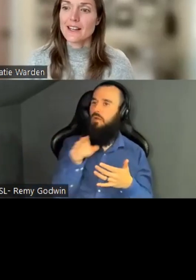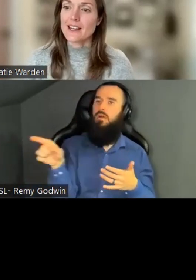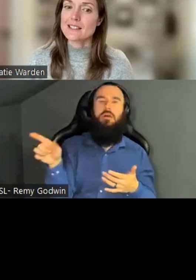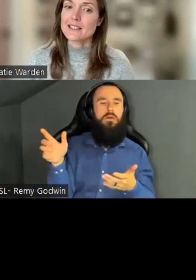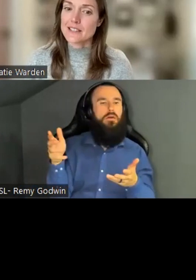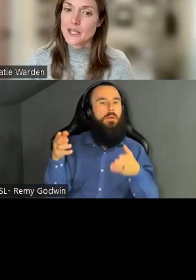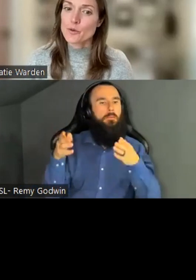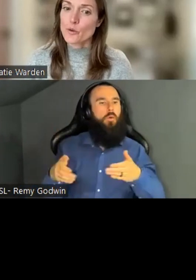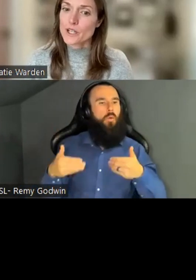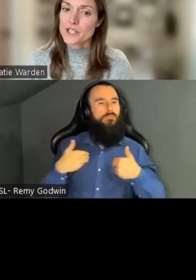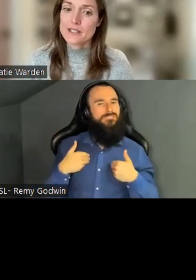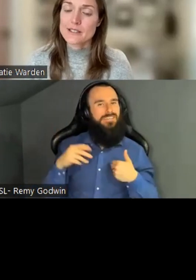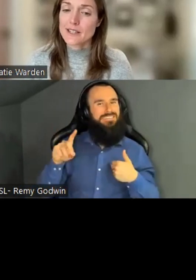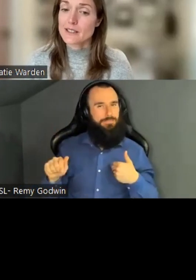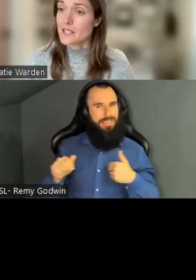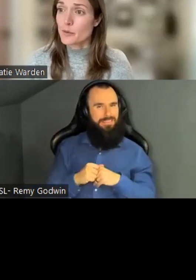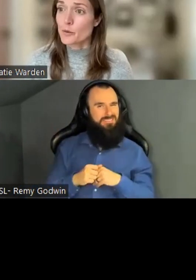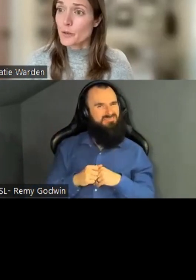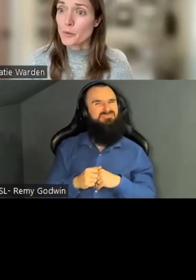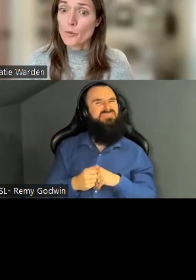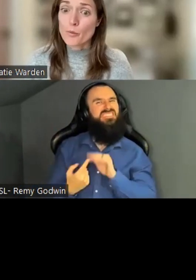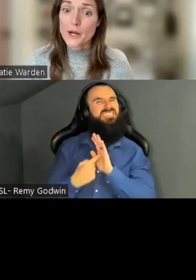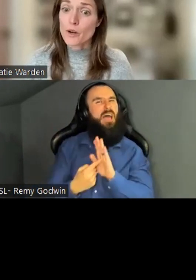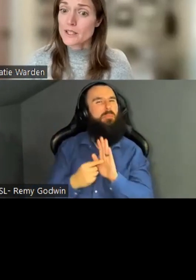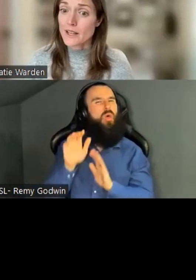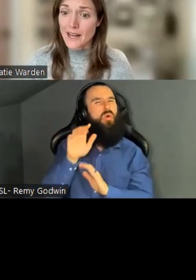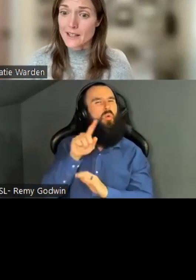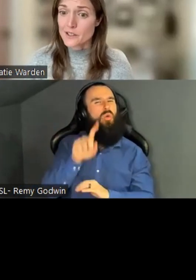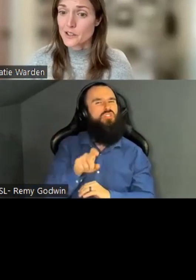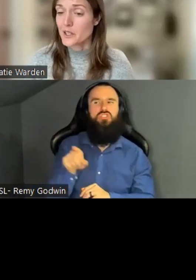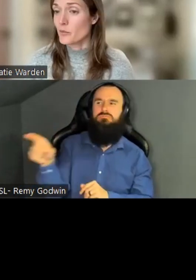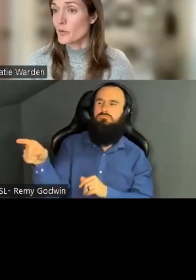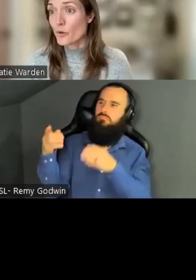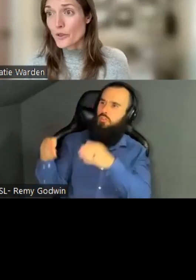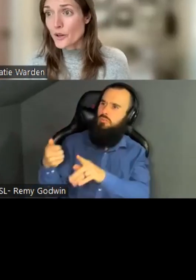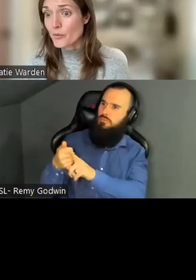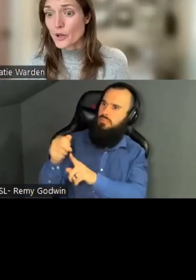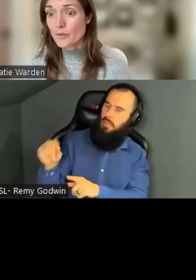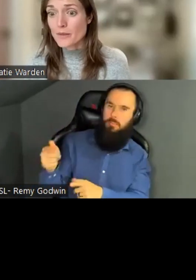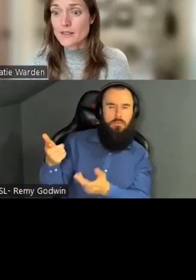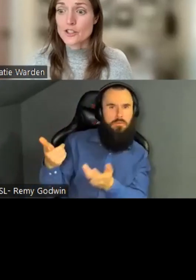And it has example questions that disabled people might want to ask before their appointment,